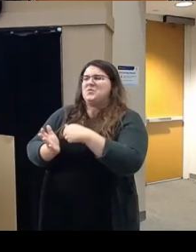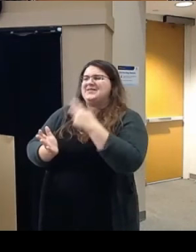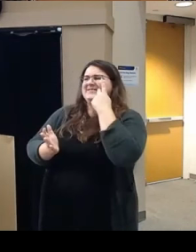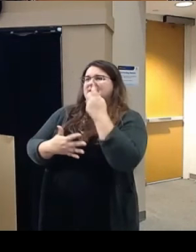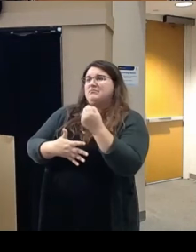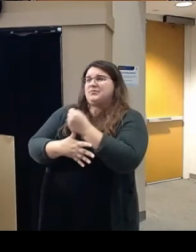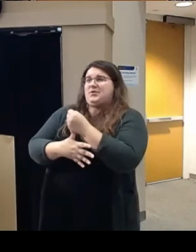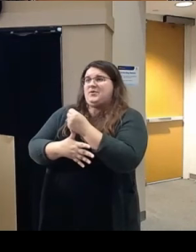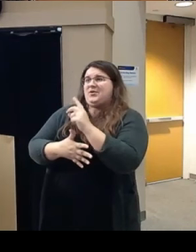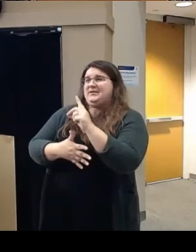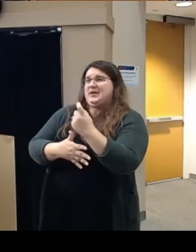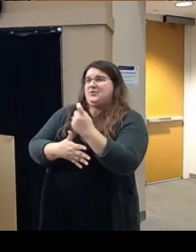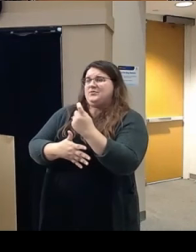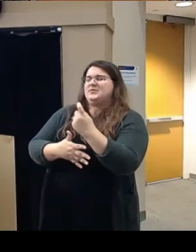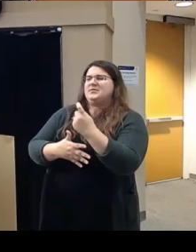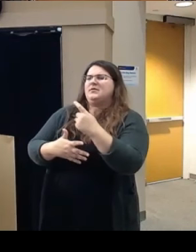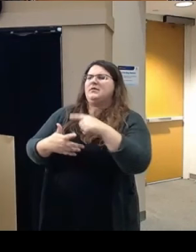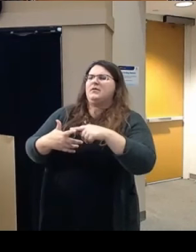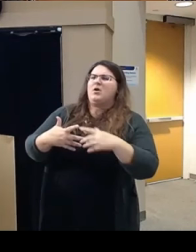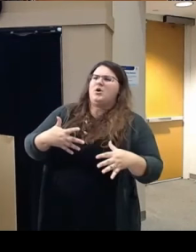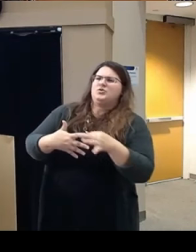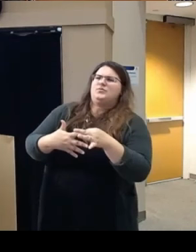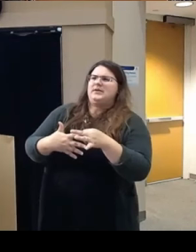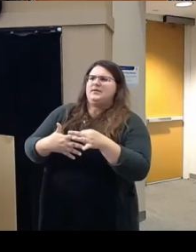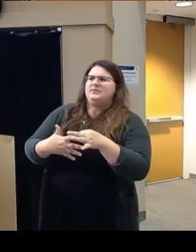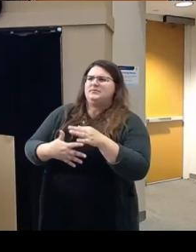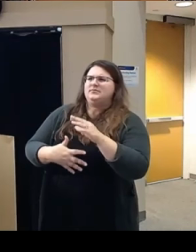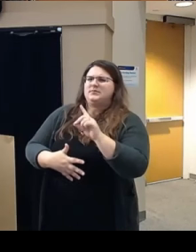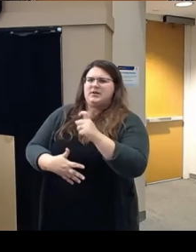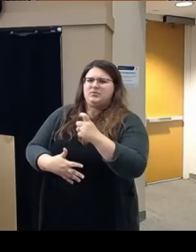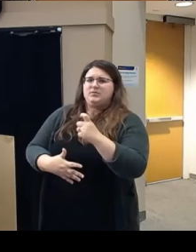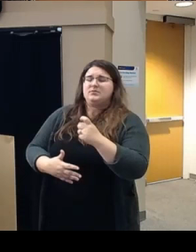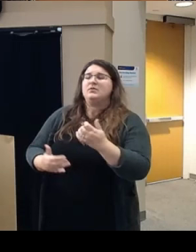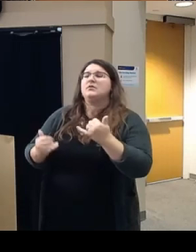for this episode the second thing I'm going to do is go to the forms and add the department and